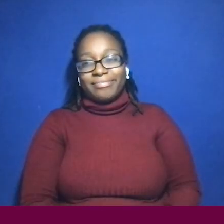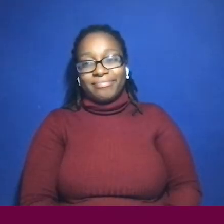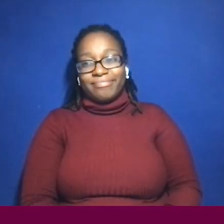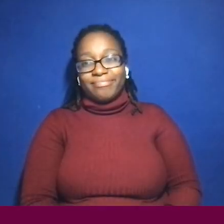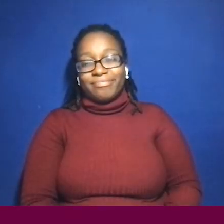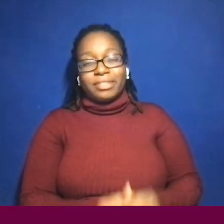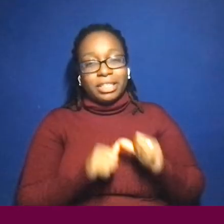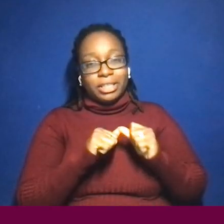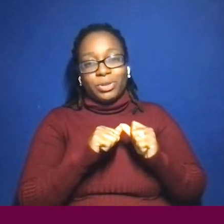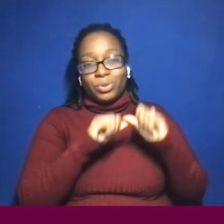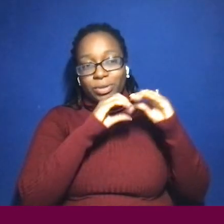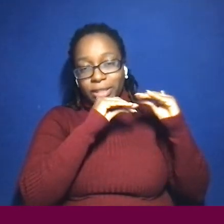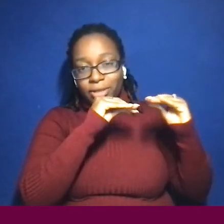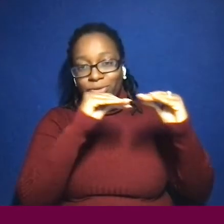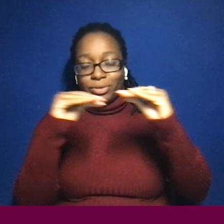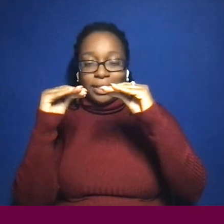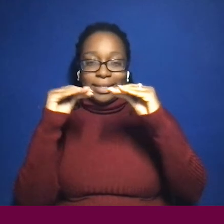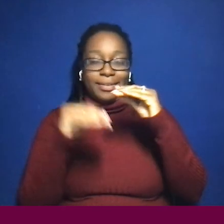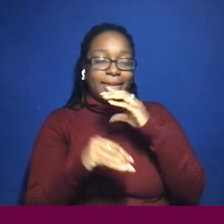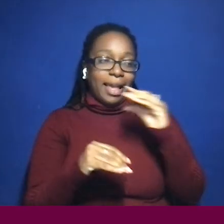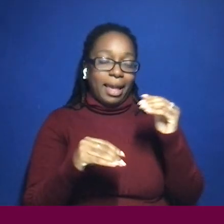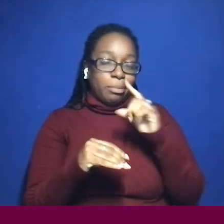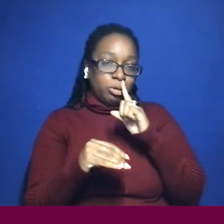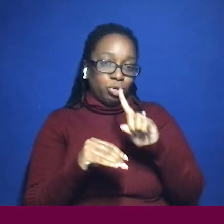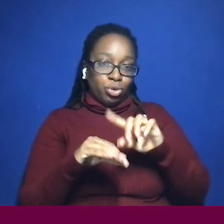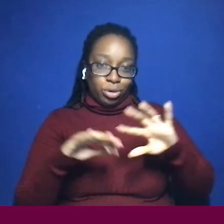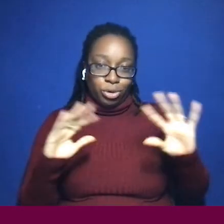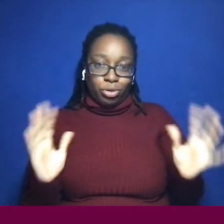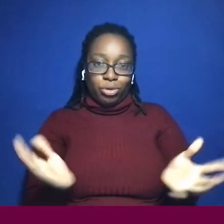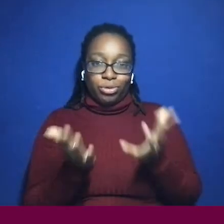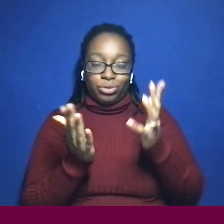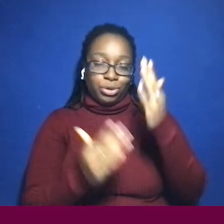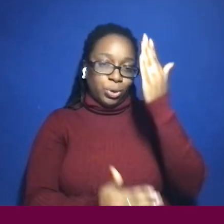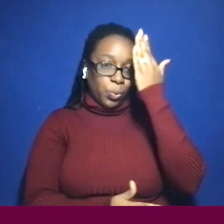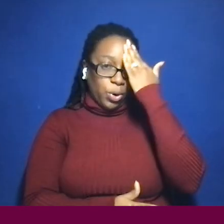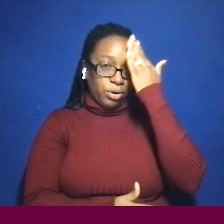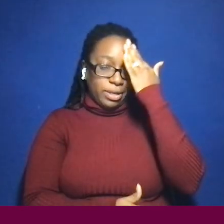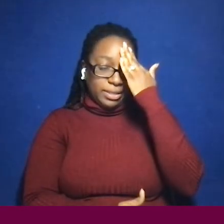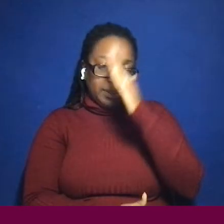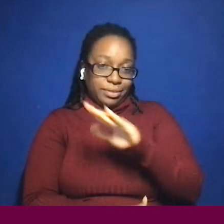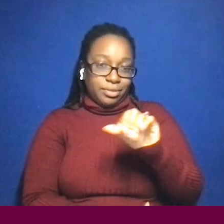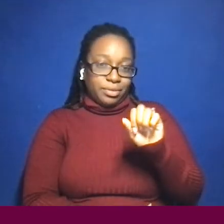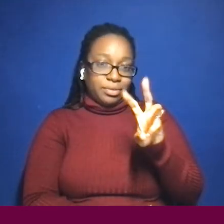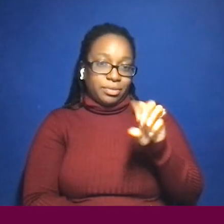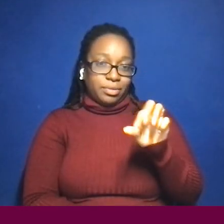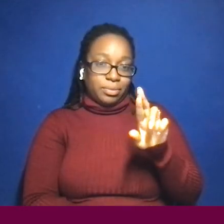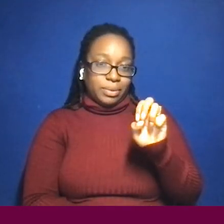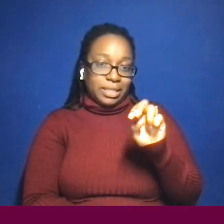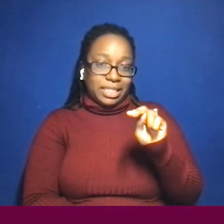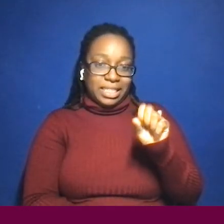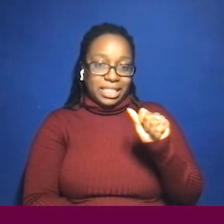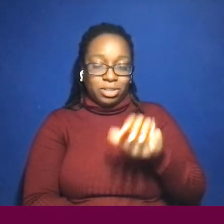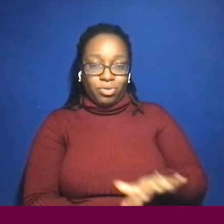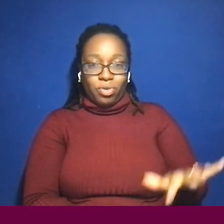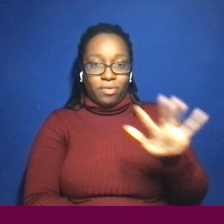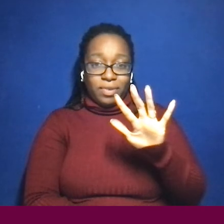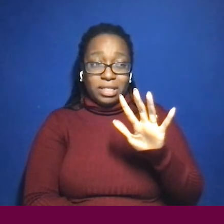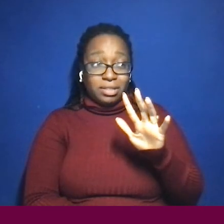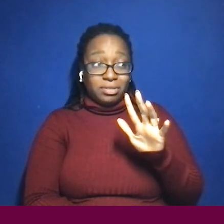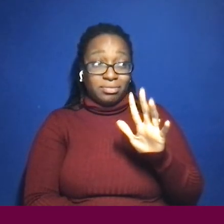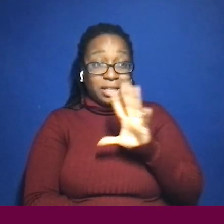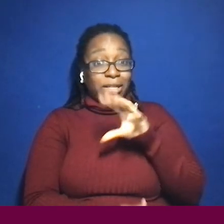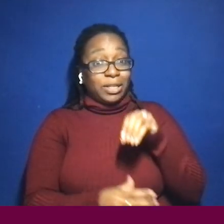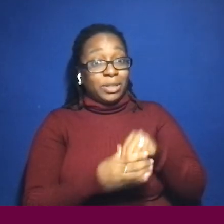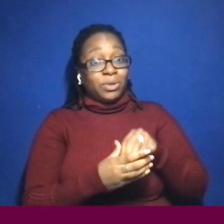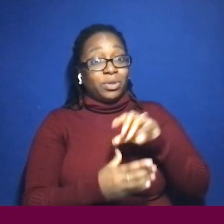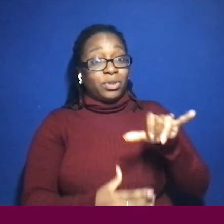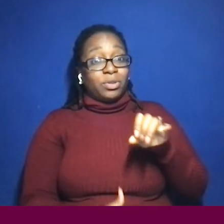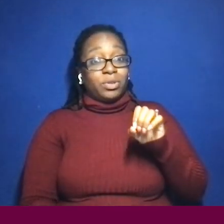educating and raising awareness among all of us, including journalists who might not have known